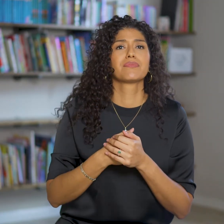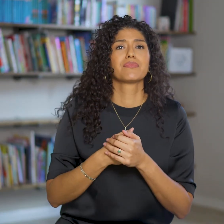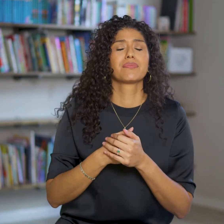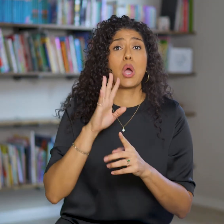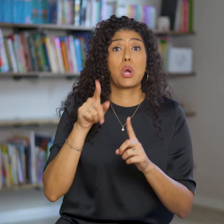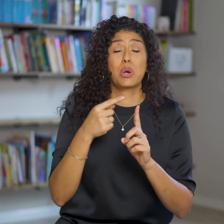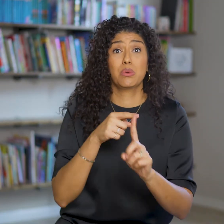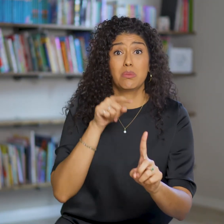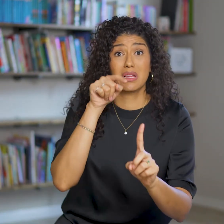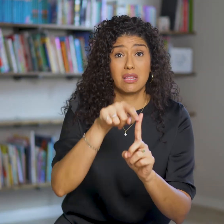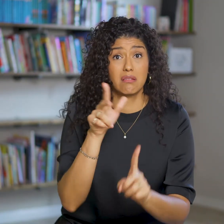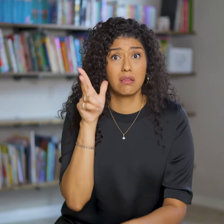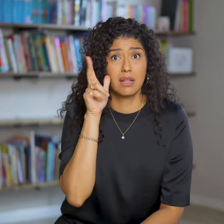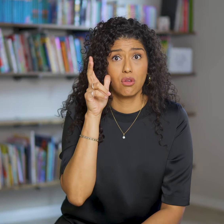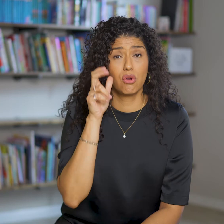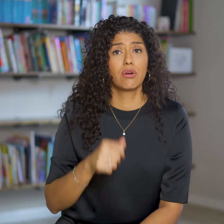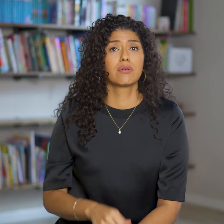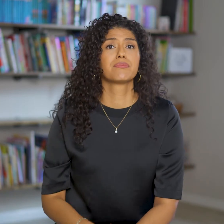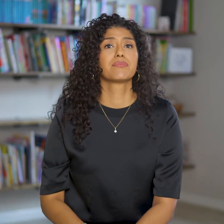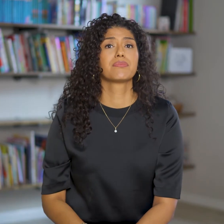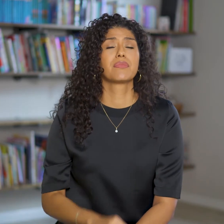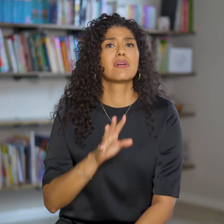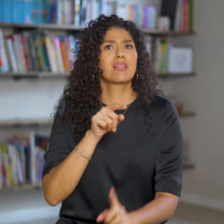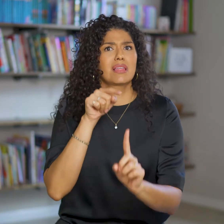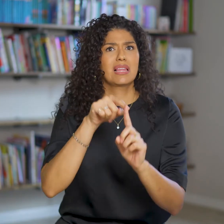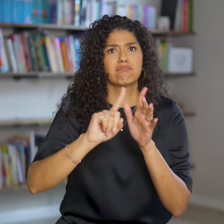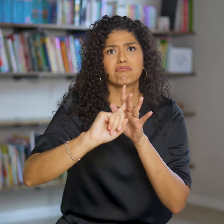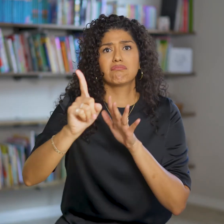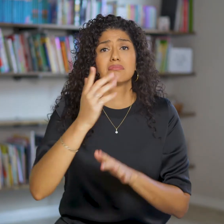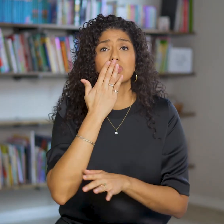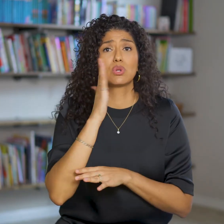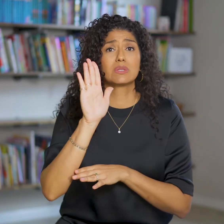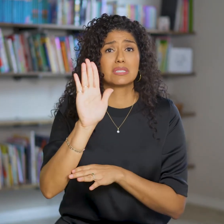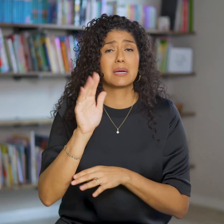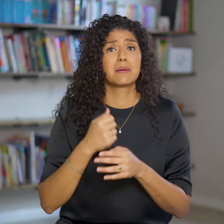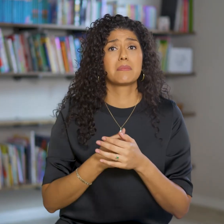When David hears, he escapes Jerusalem.